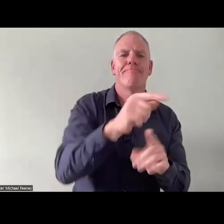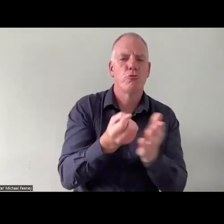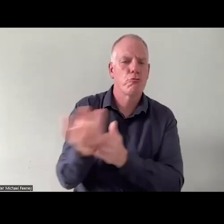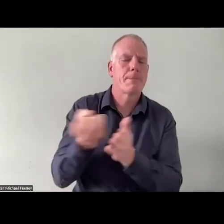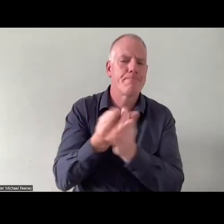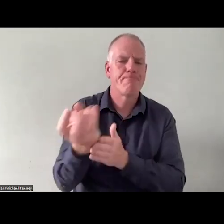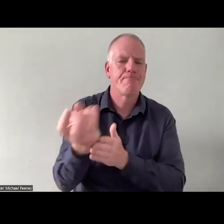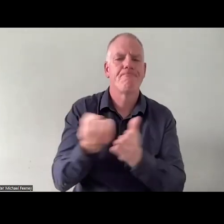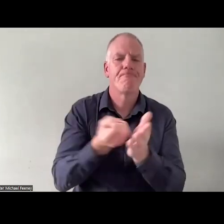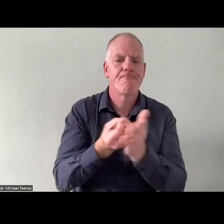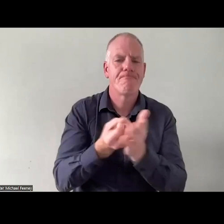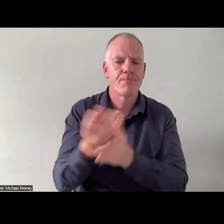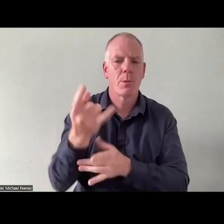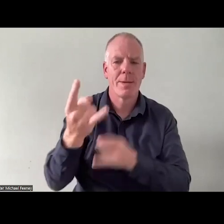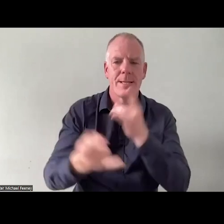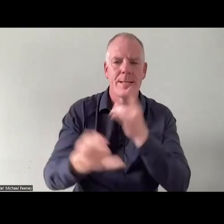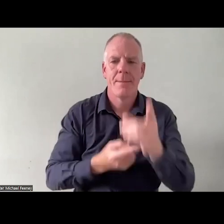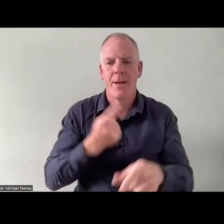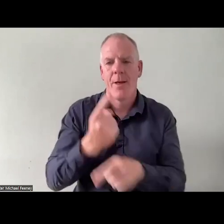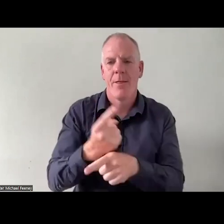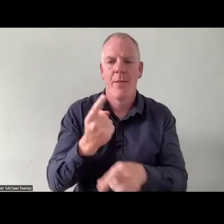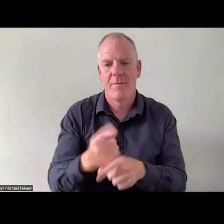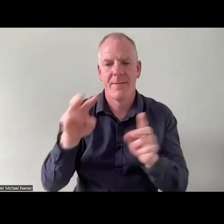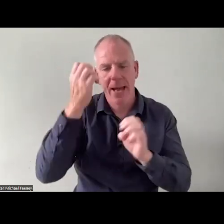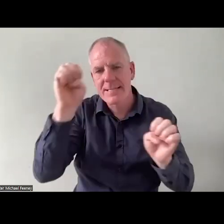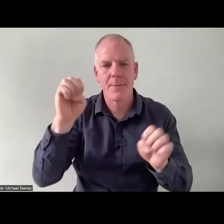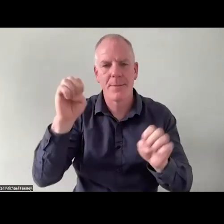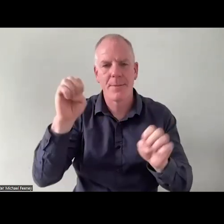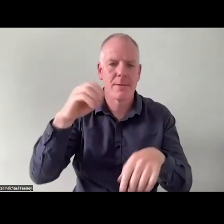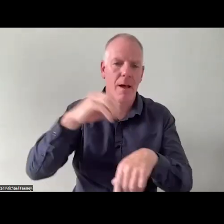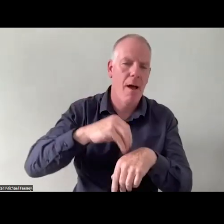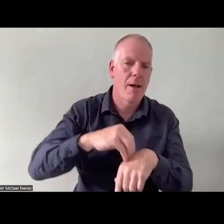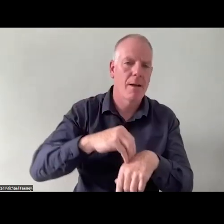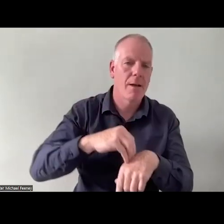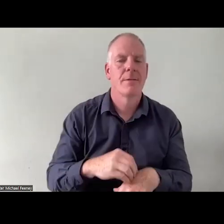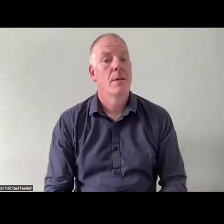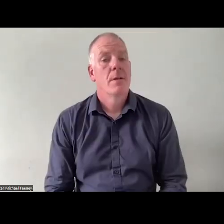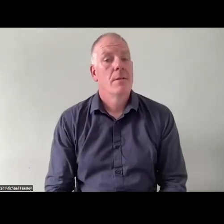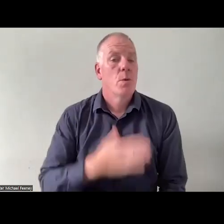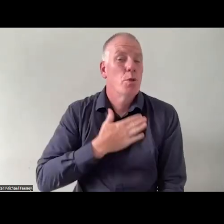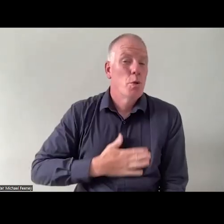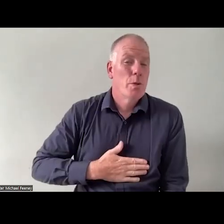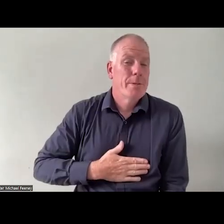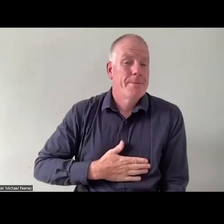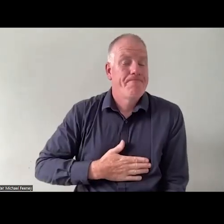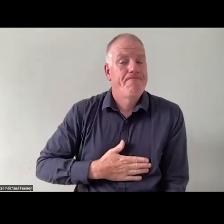of the different exhibits from Tadhg.